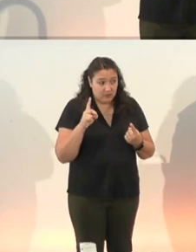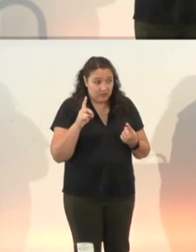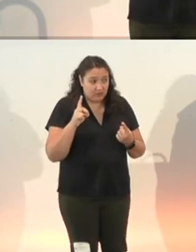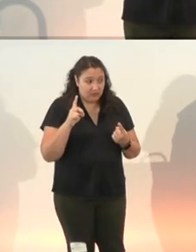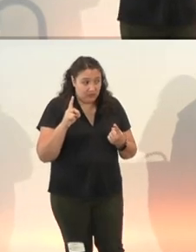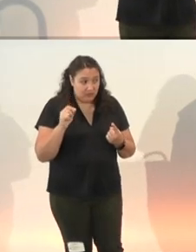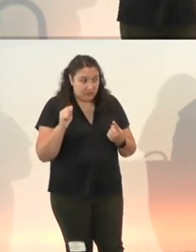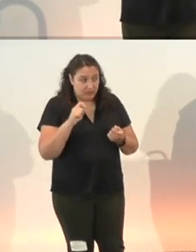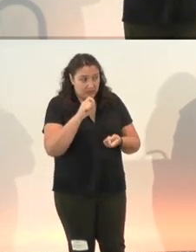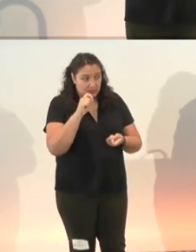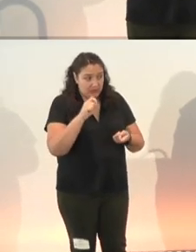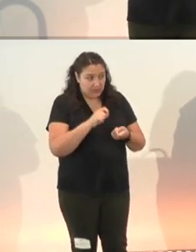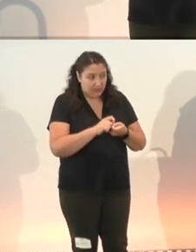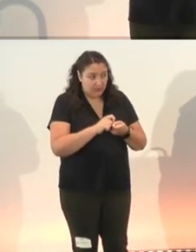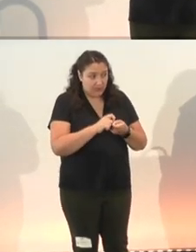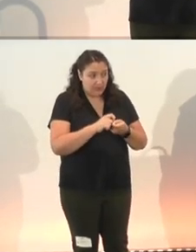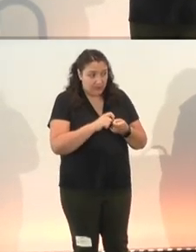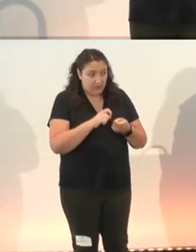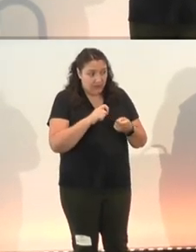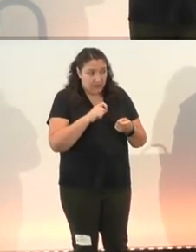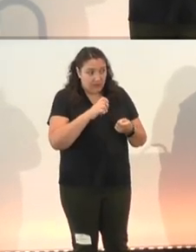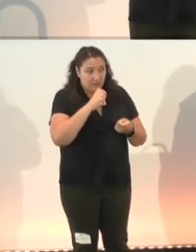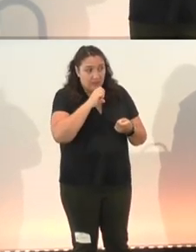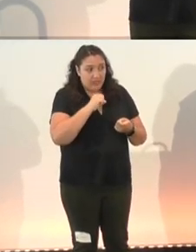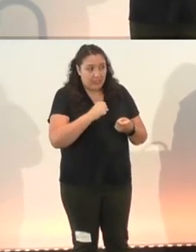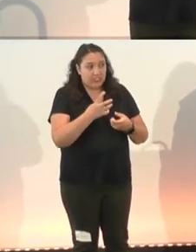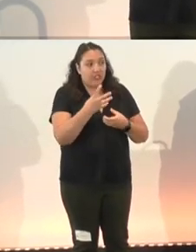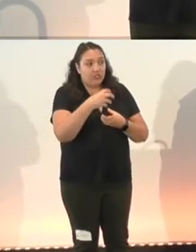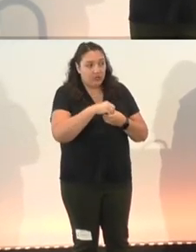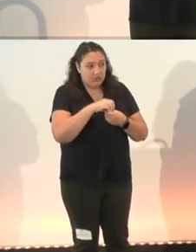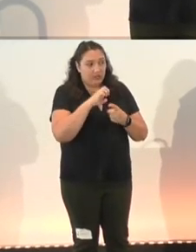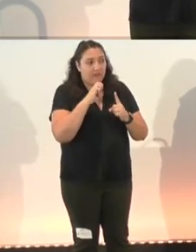specifically in emerging technologies for over five years, so those challenges of